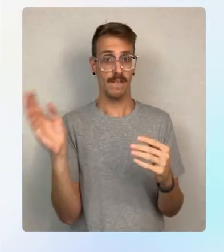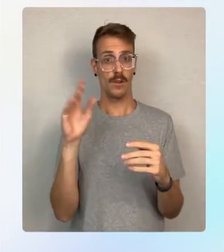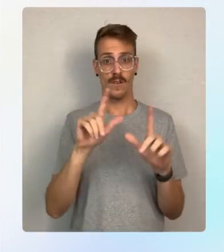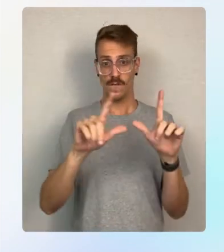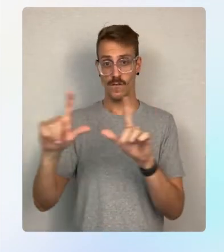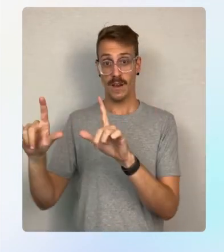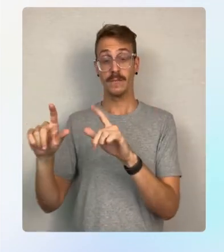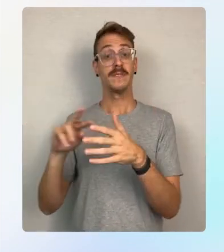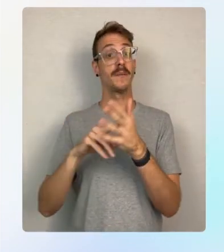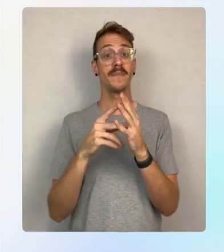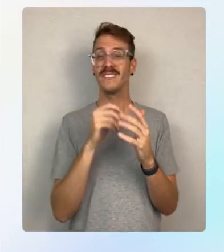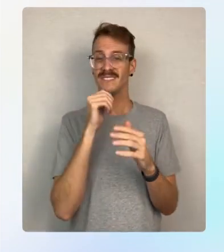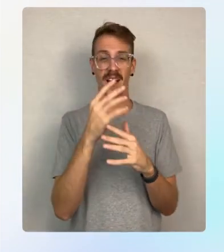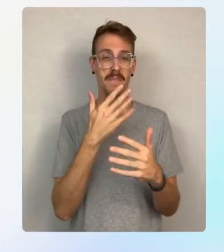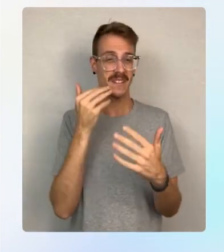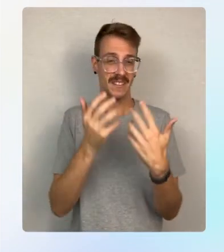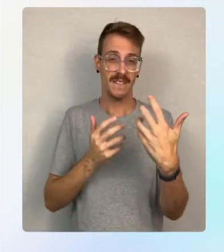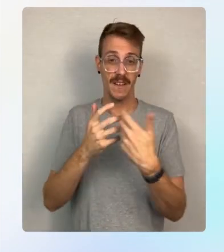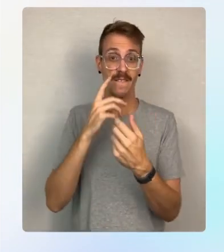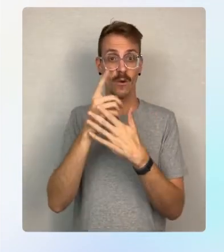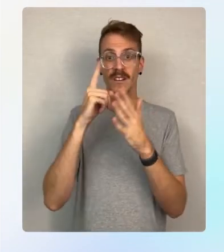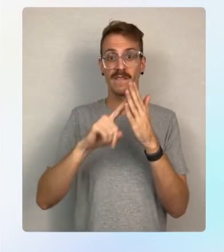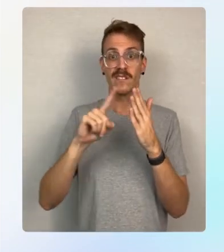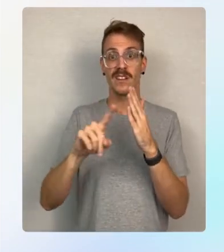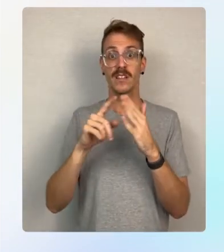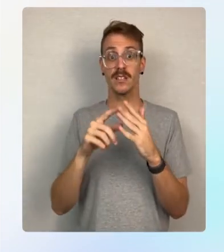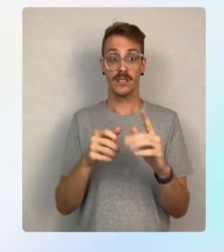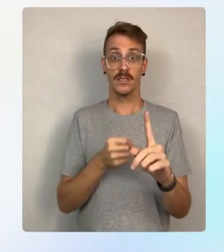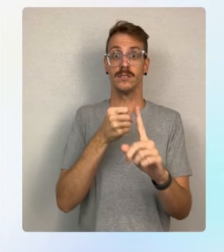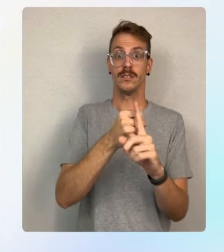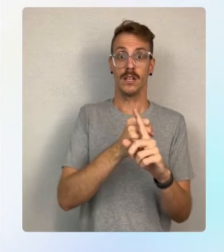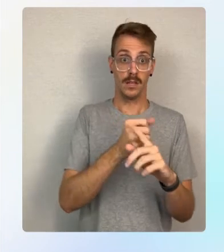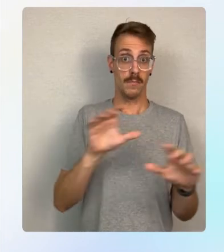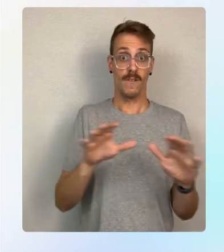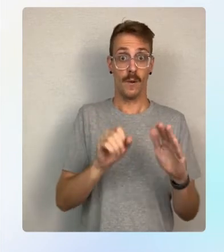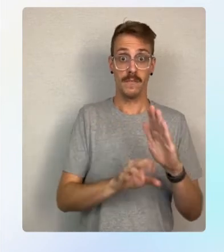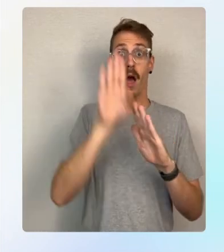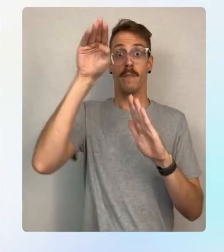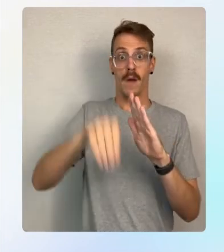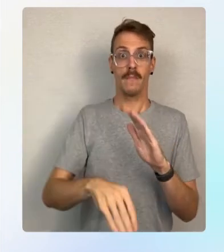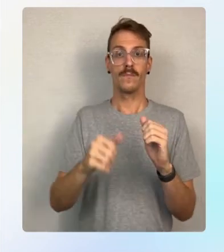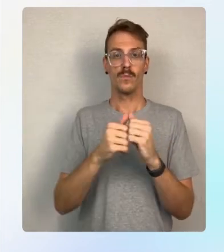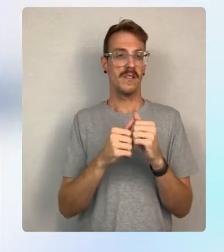As such, it is not suitable for investigating sudden performance spikes within a few frames.